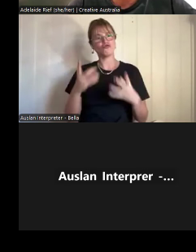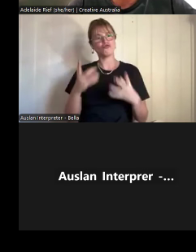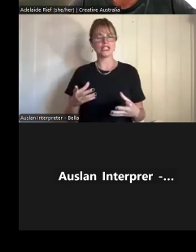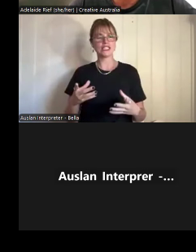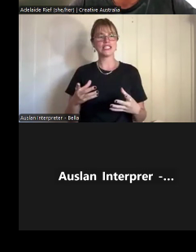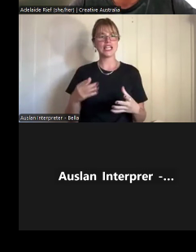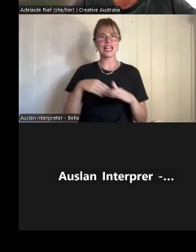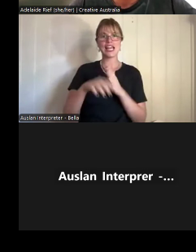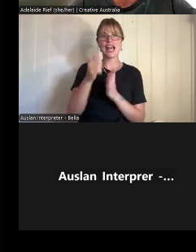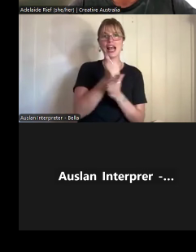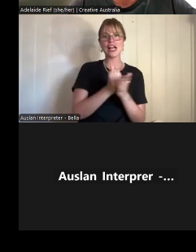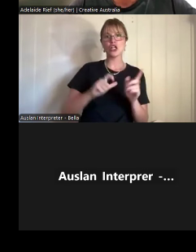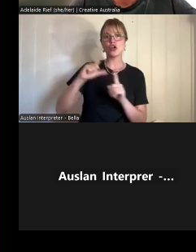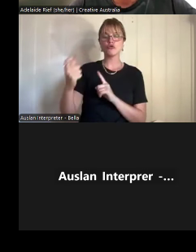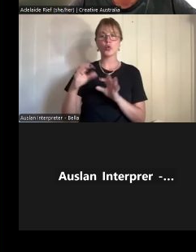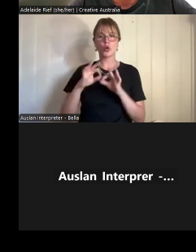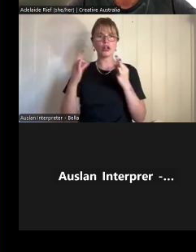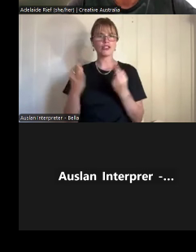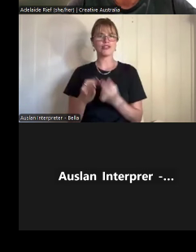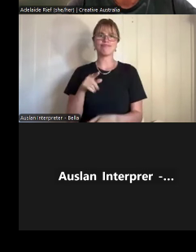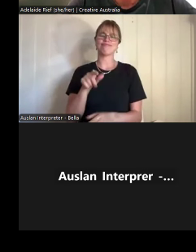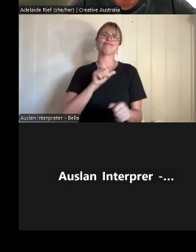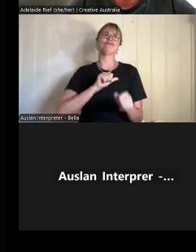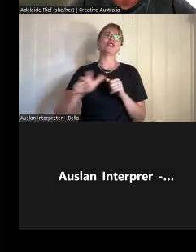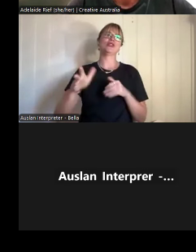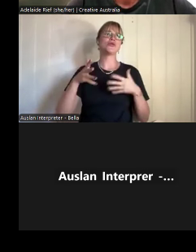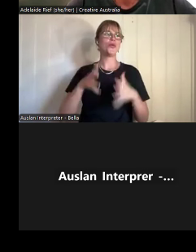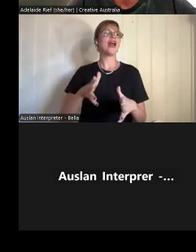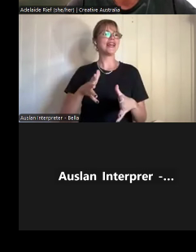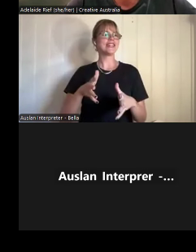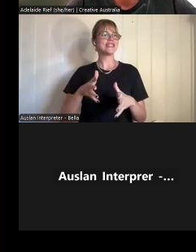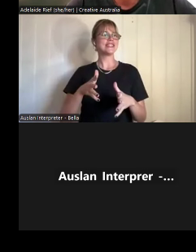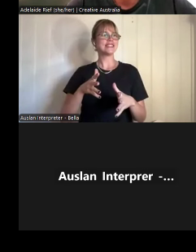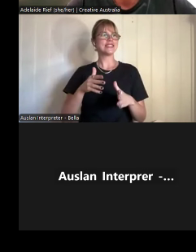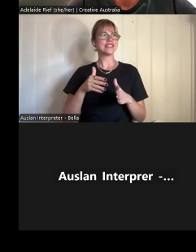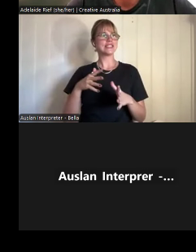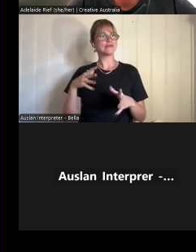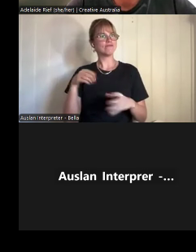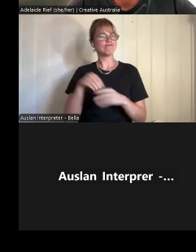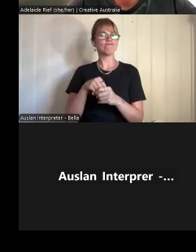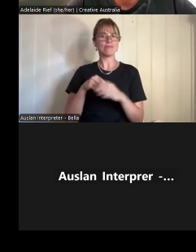and cultural organisation is a really great way to contribute that skill, your knowledge,